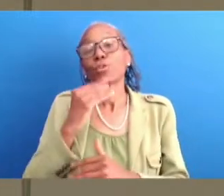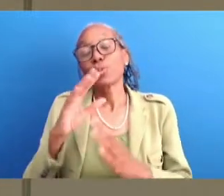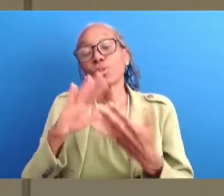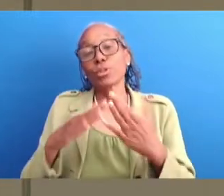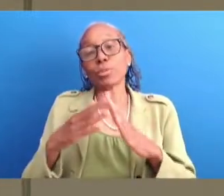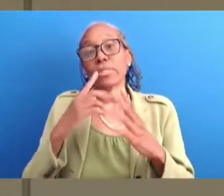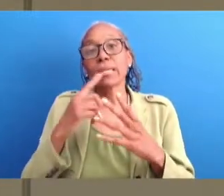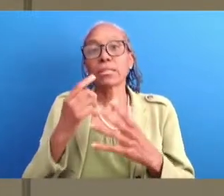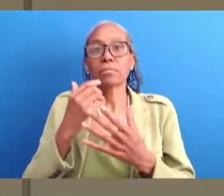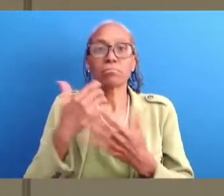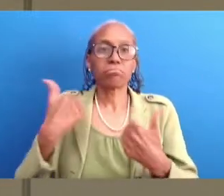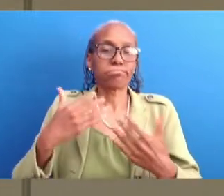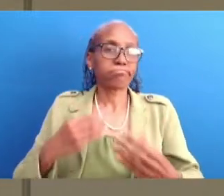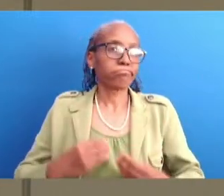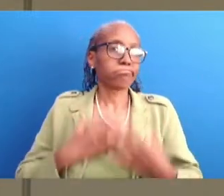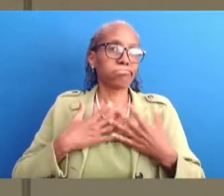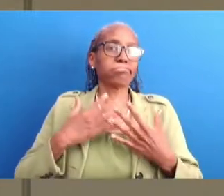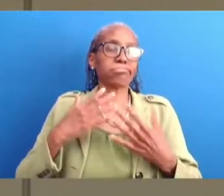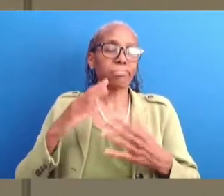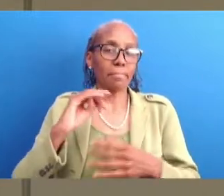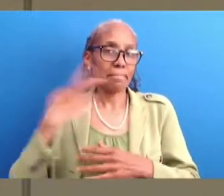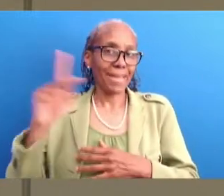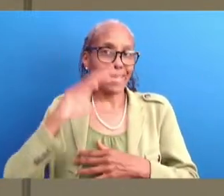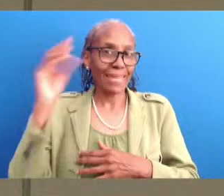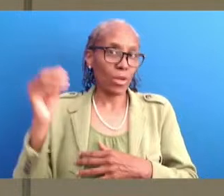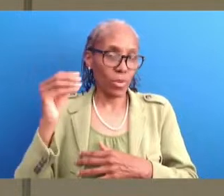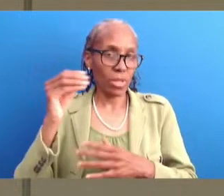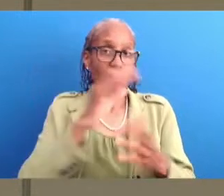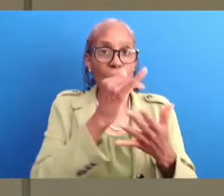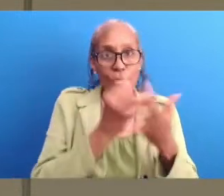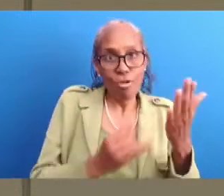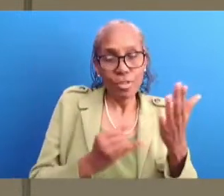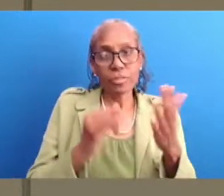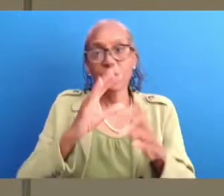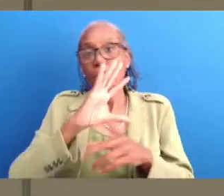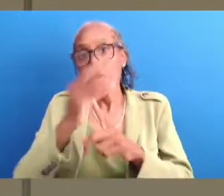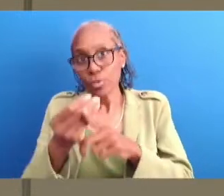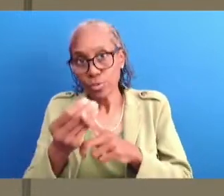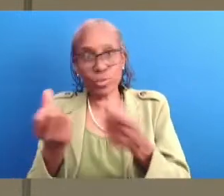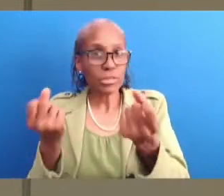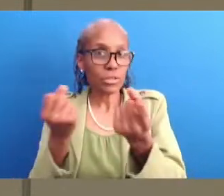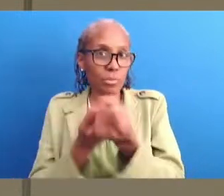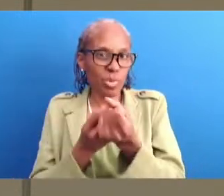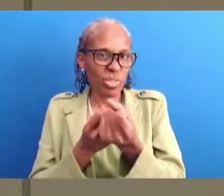THRIVING ECONOMY, AND WHEREAS,